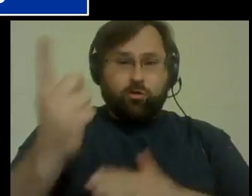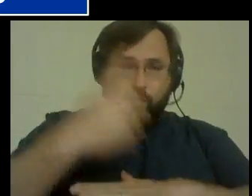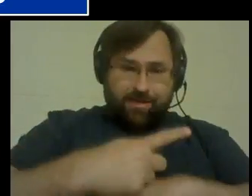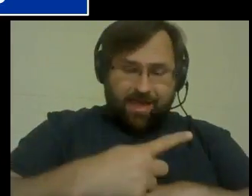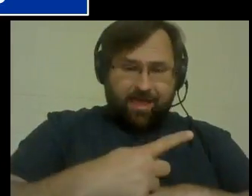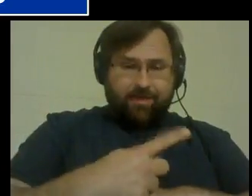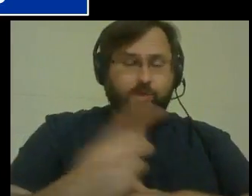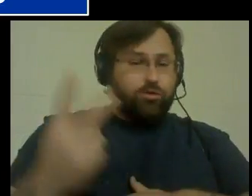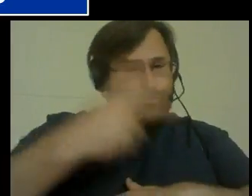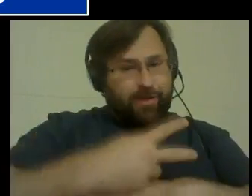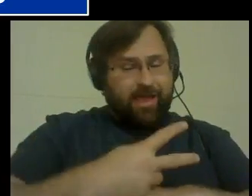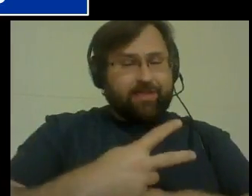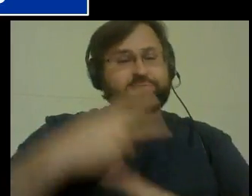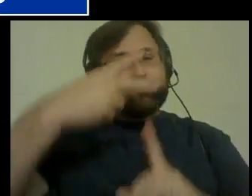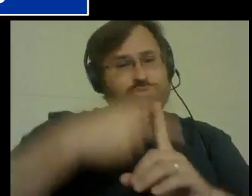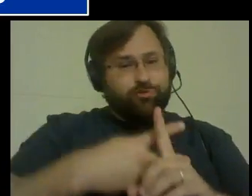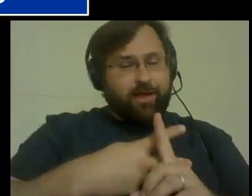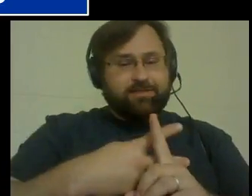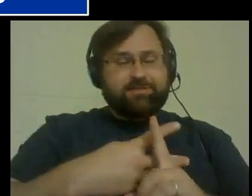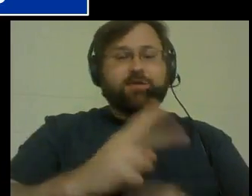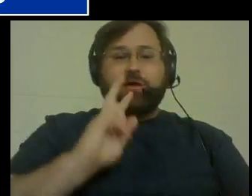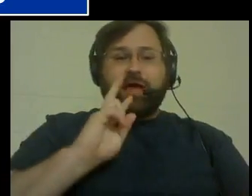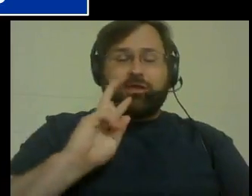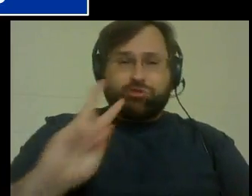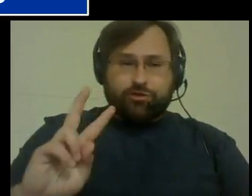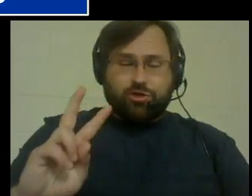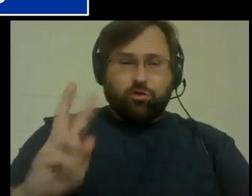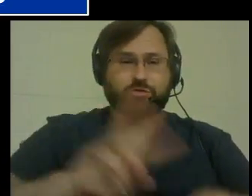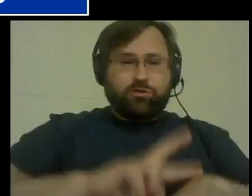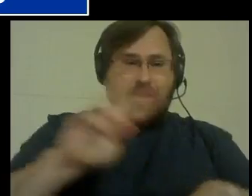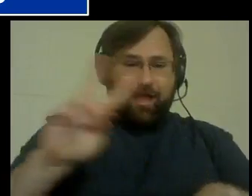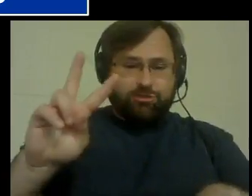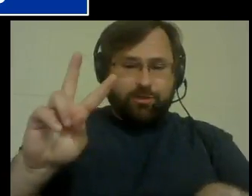one-day or two-days two-months two-years old at two o'clock